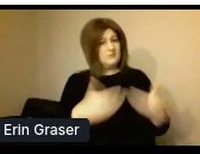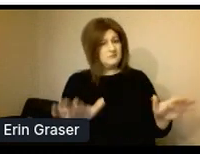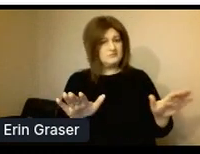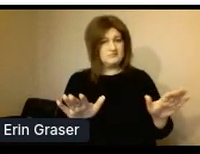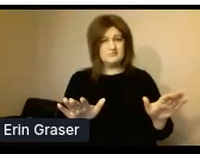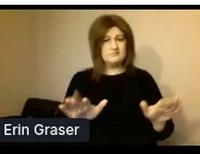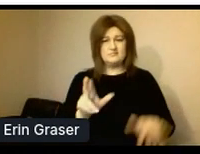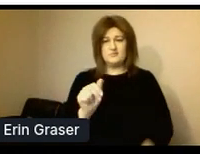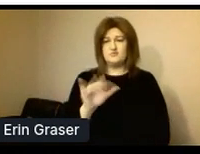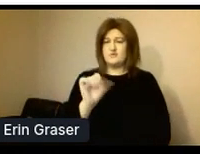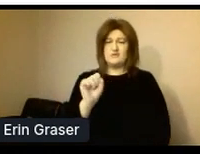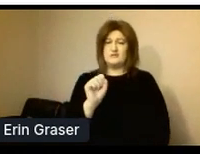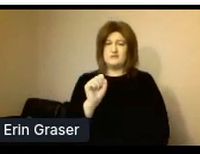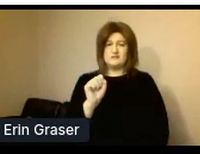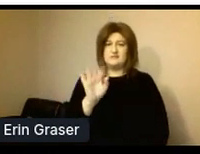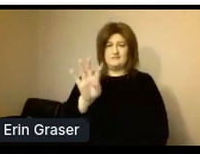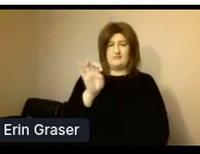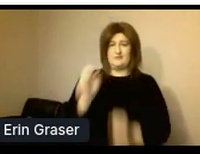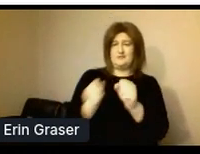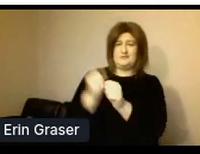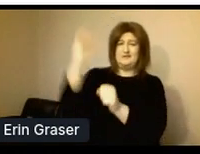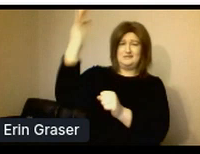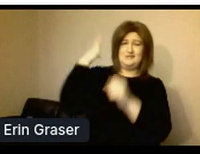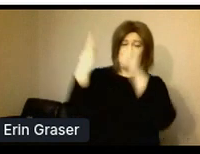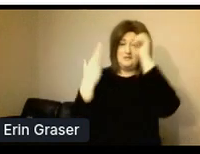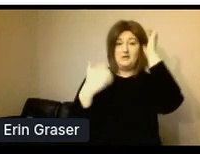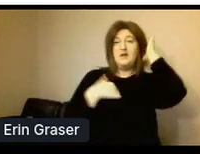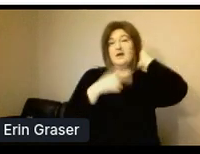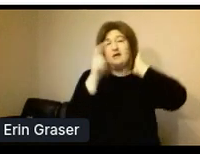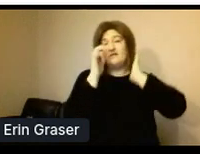is was 400 years ago. I mean, even I've heard people say that.